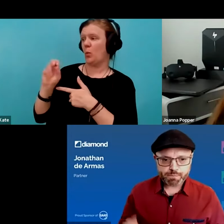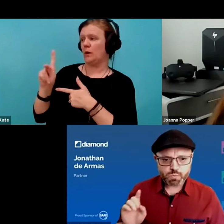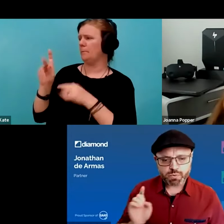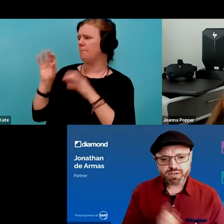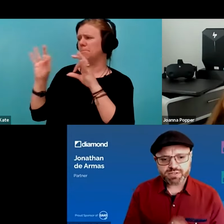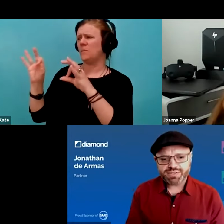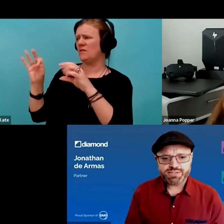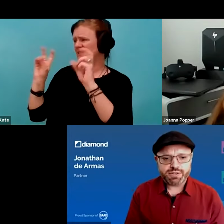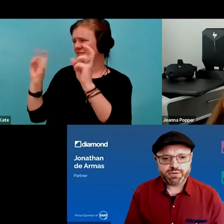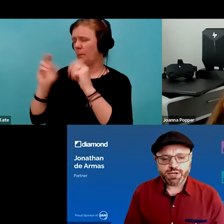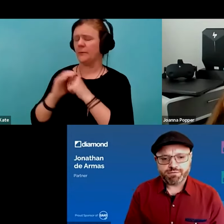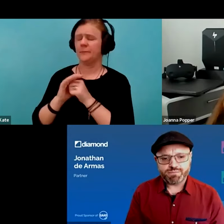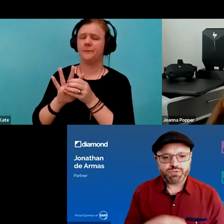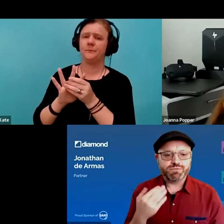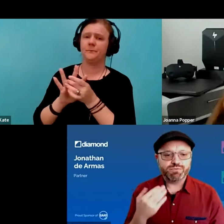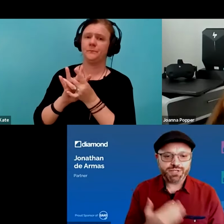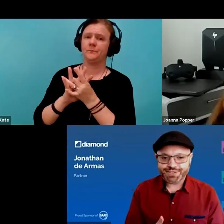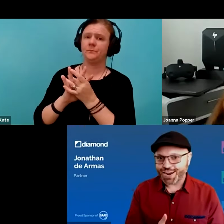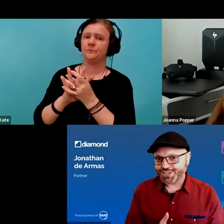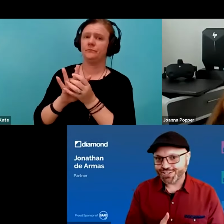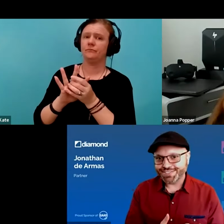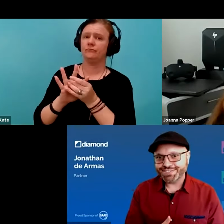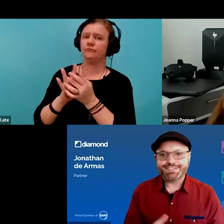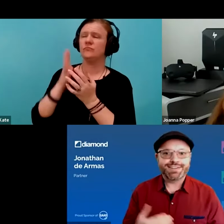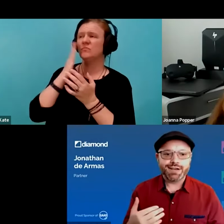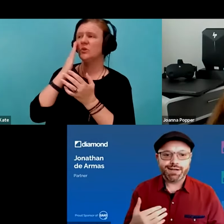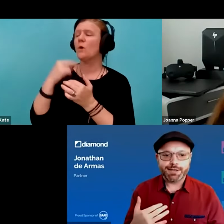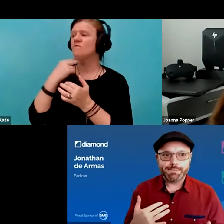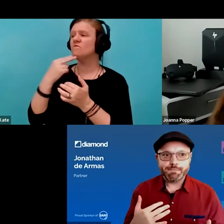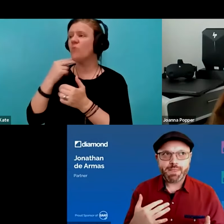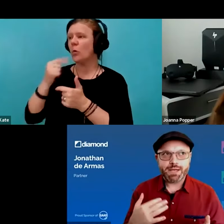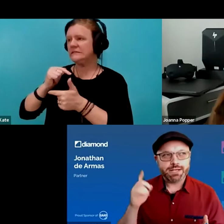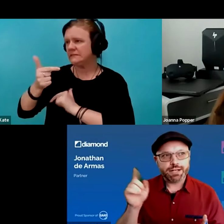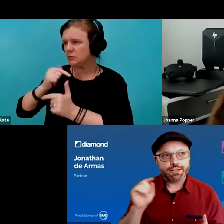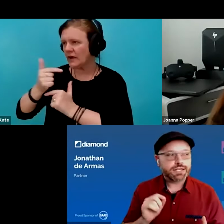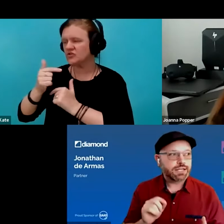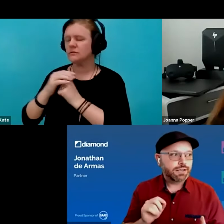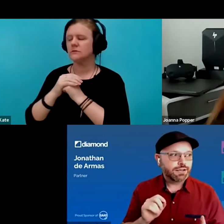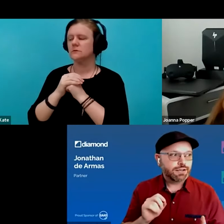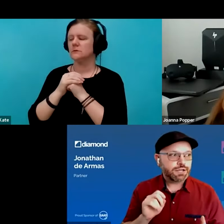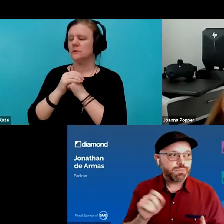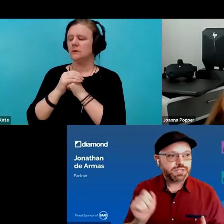We also touched on some voice interactions and and I think a couple